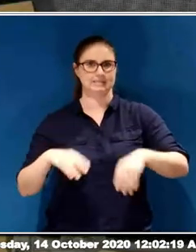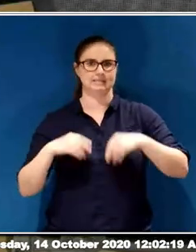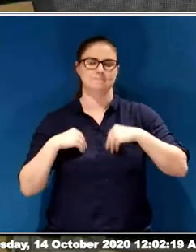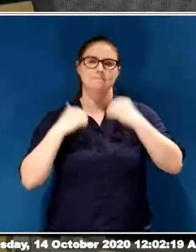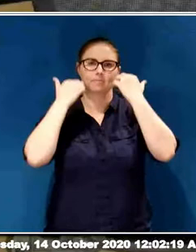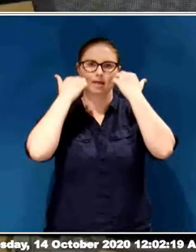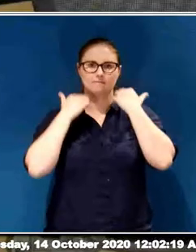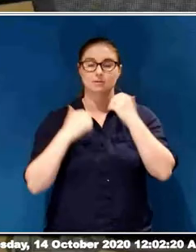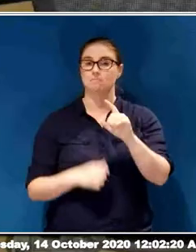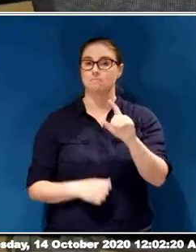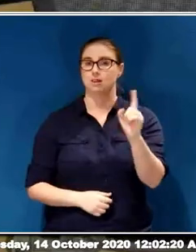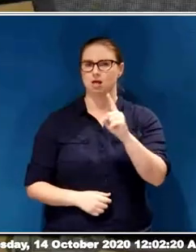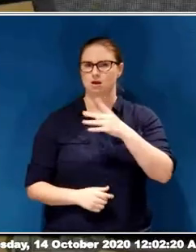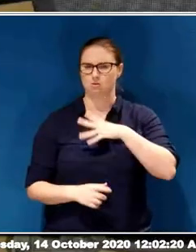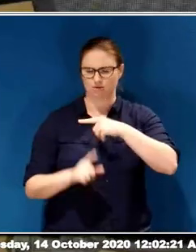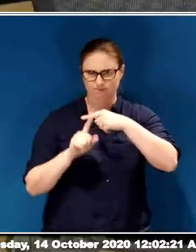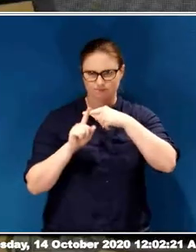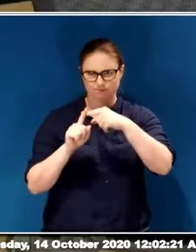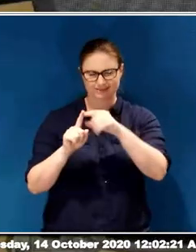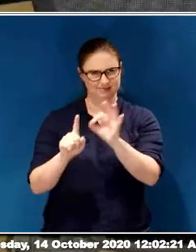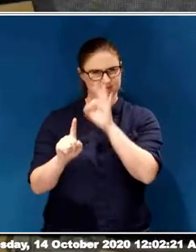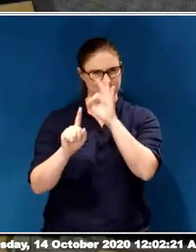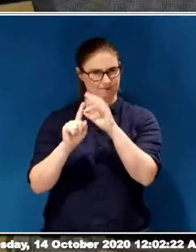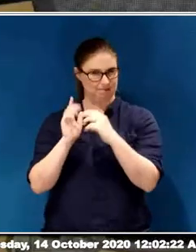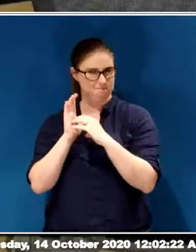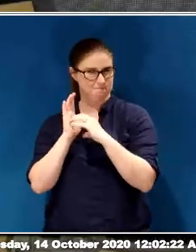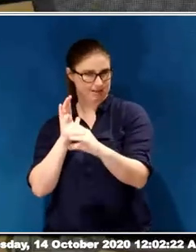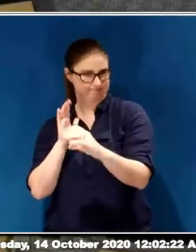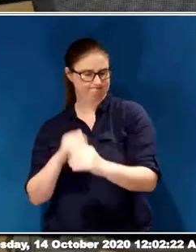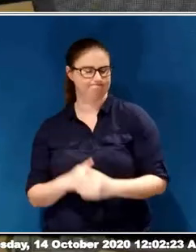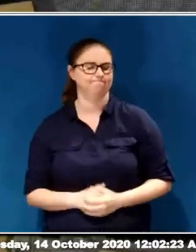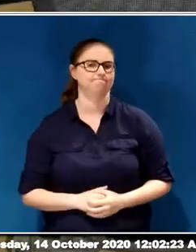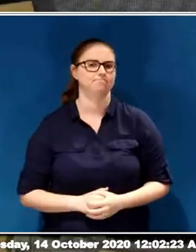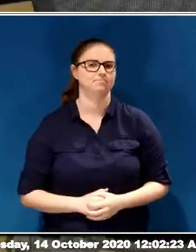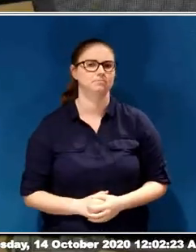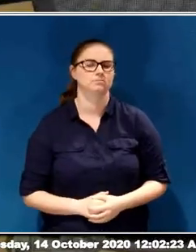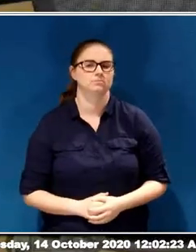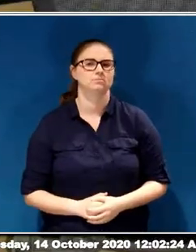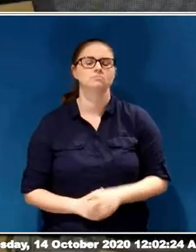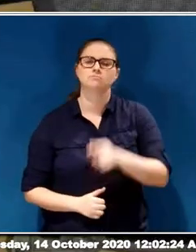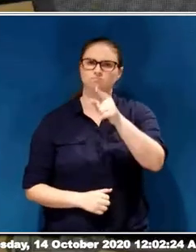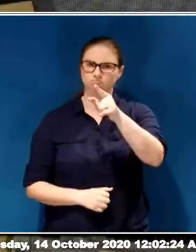You described in your statement that part of genuine inclusion is that all